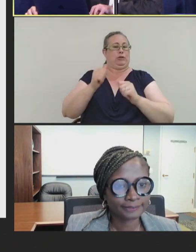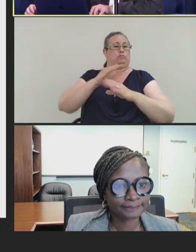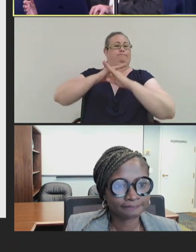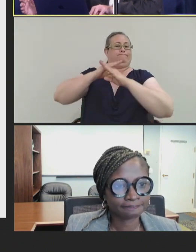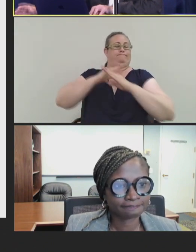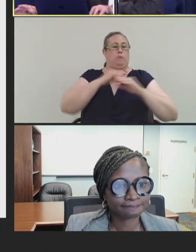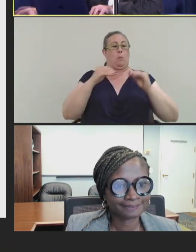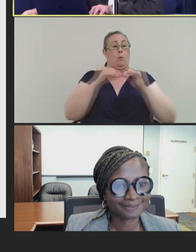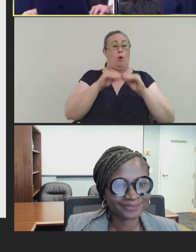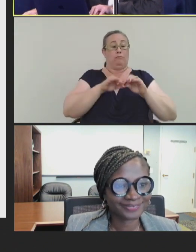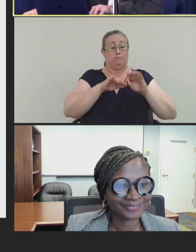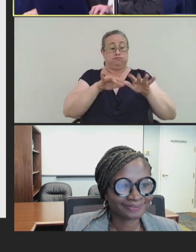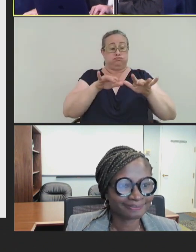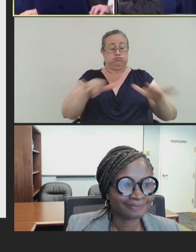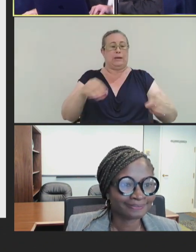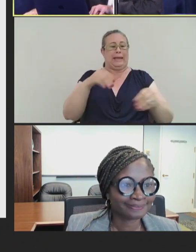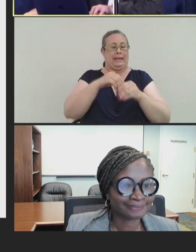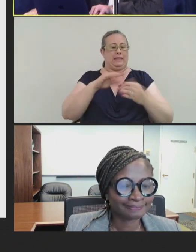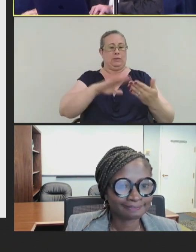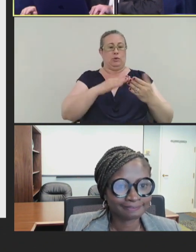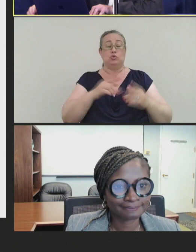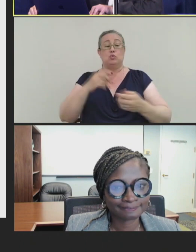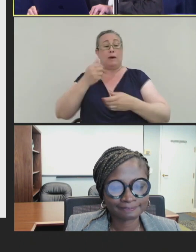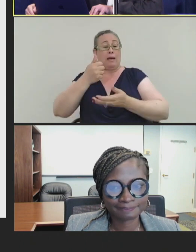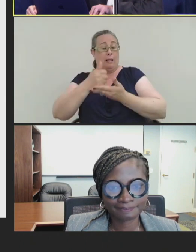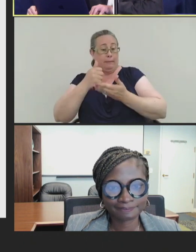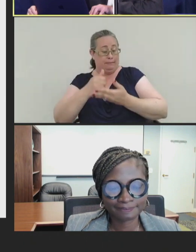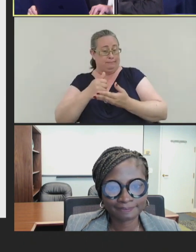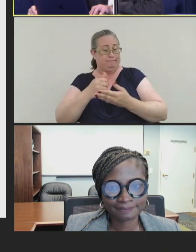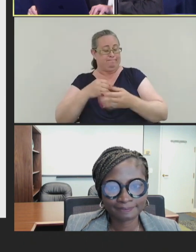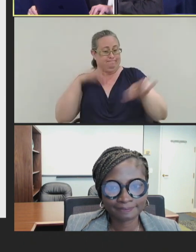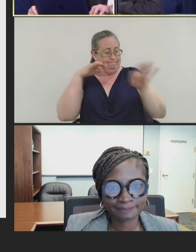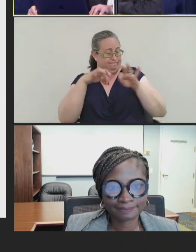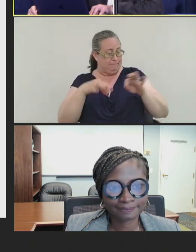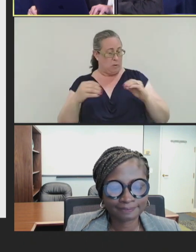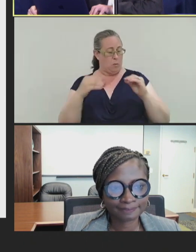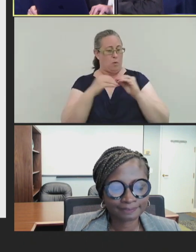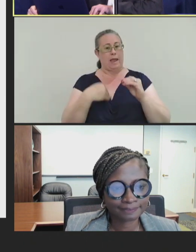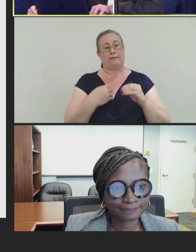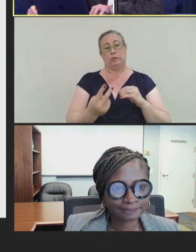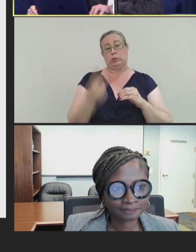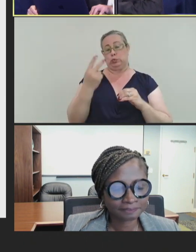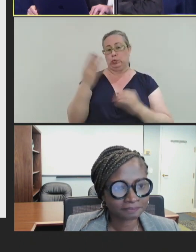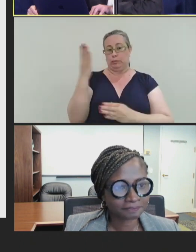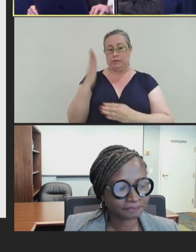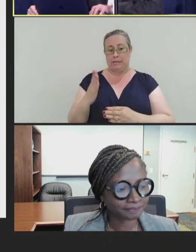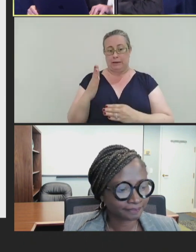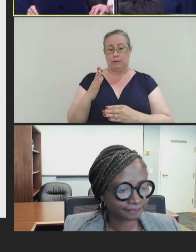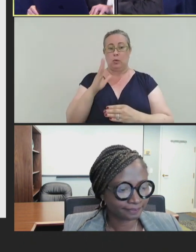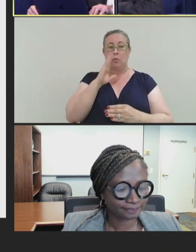So, to help frame this for us a bit, we have two presenters. We're going to have Commissioner